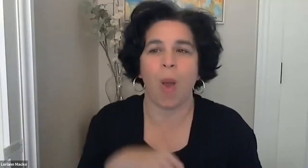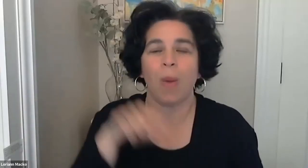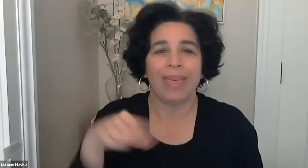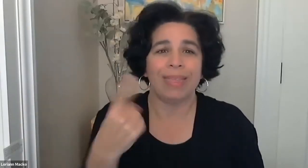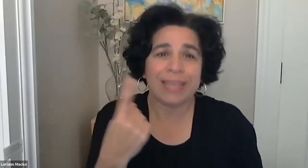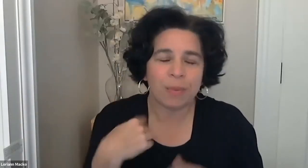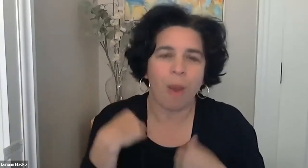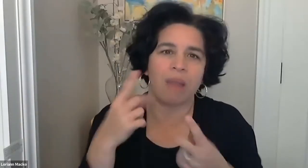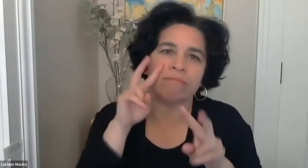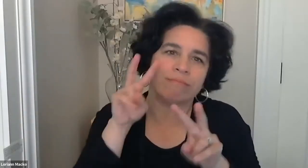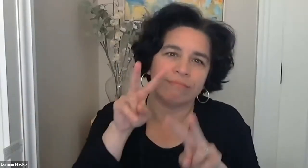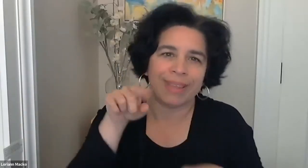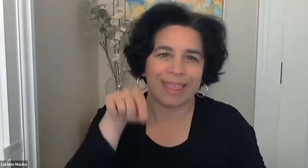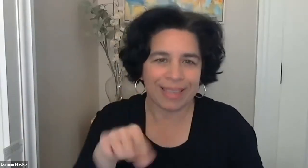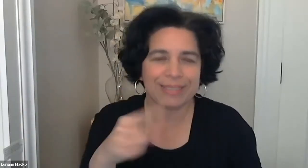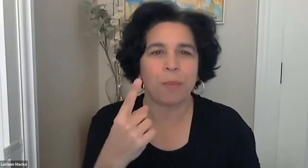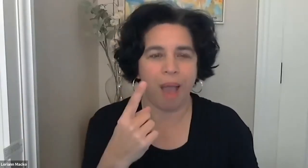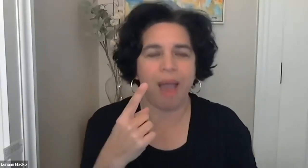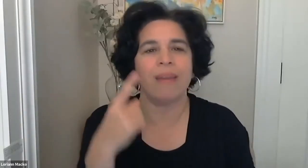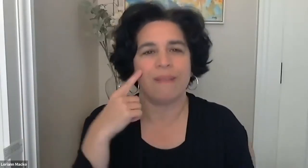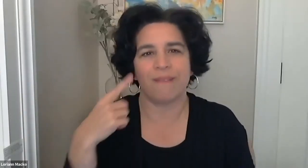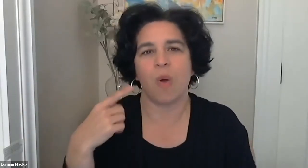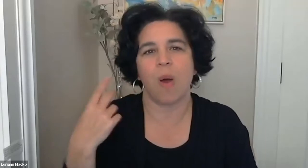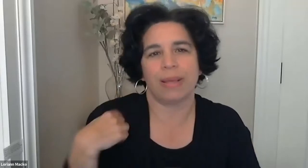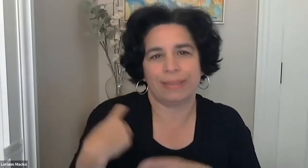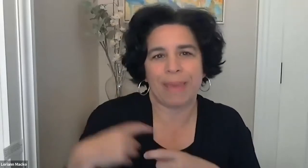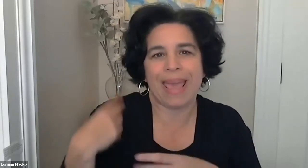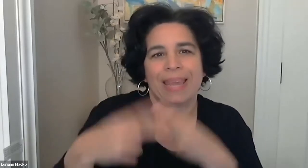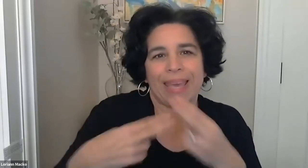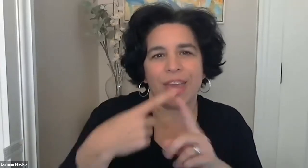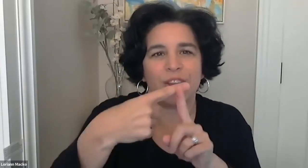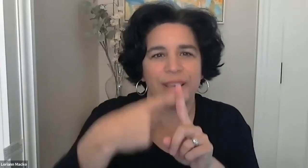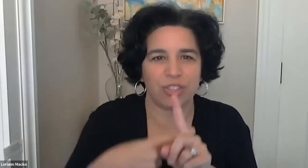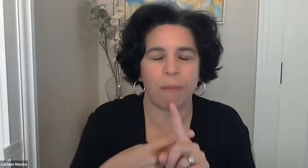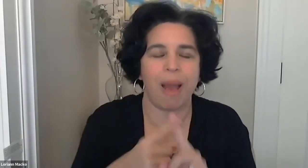We do this about every month, and I hope for this one,